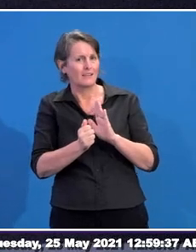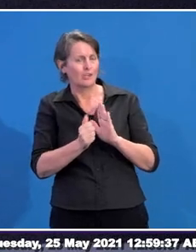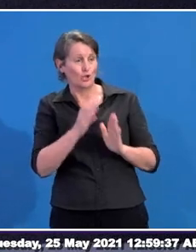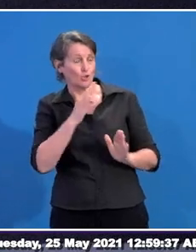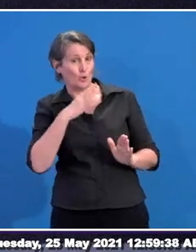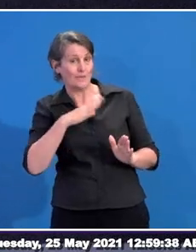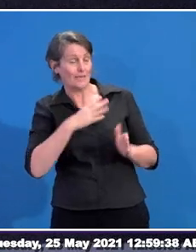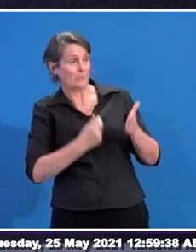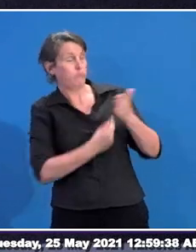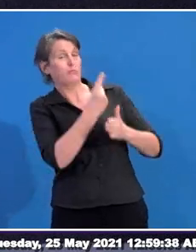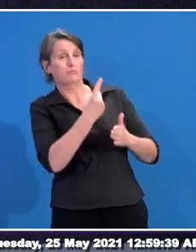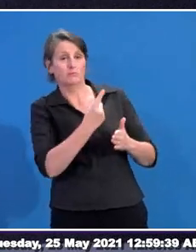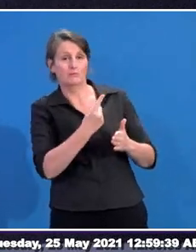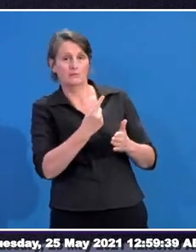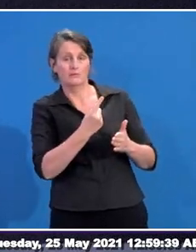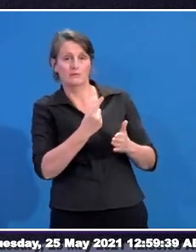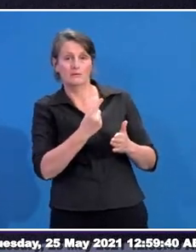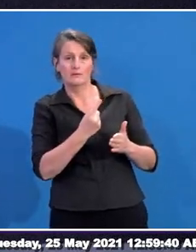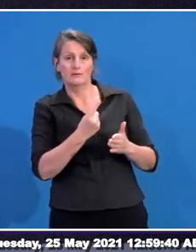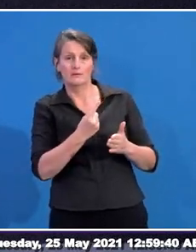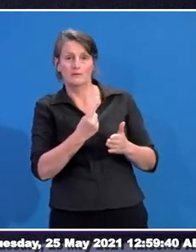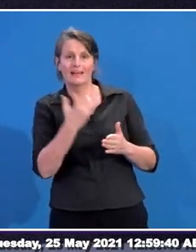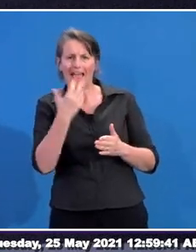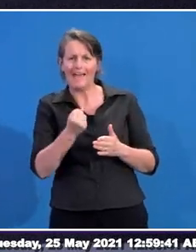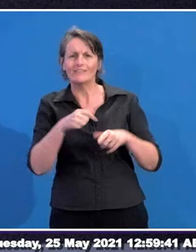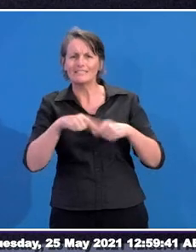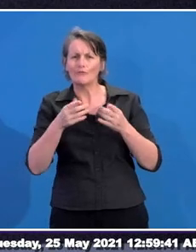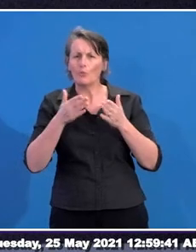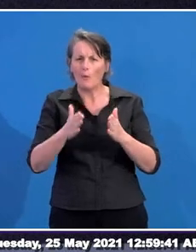There are staff that work really well with Carl and then there are staff